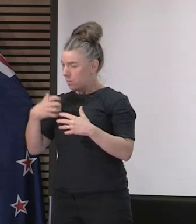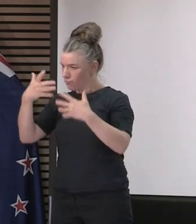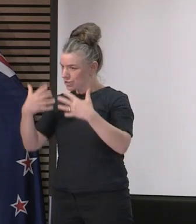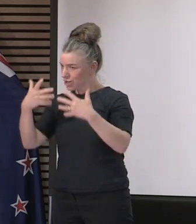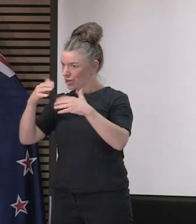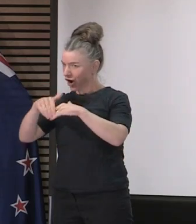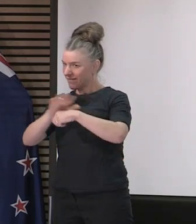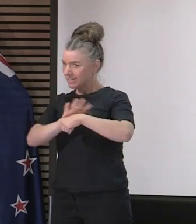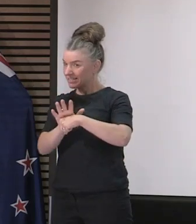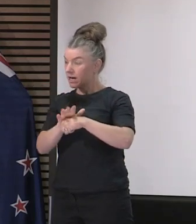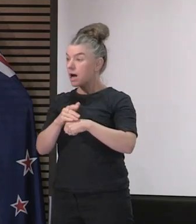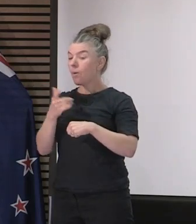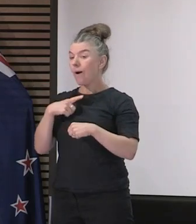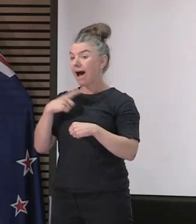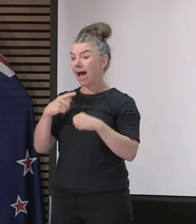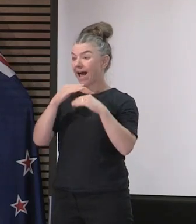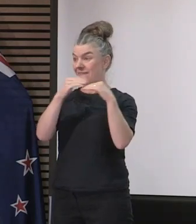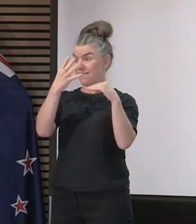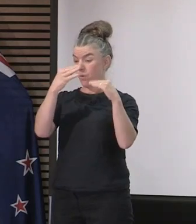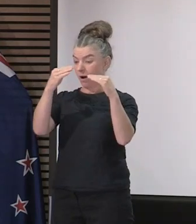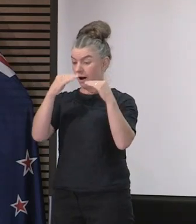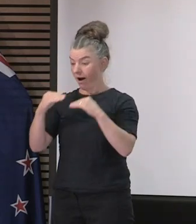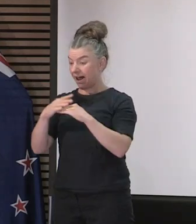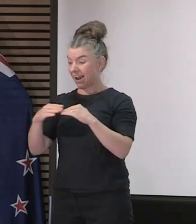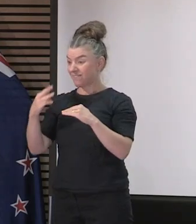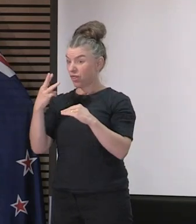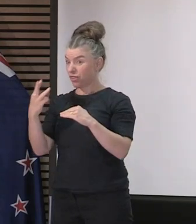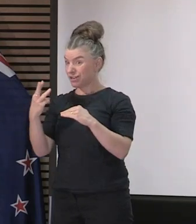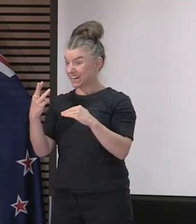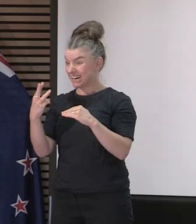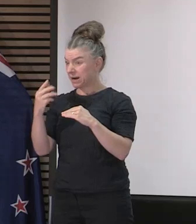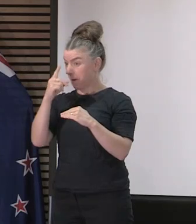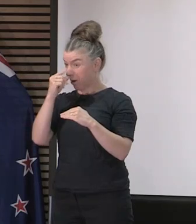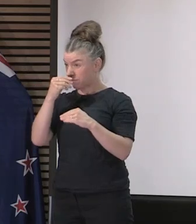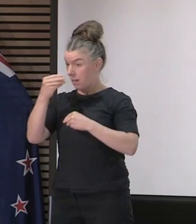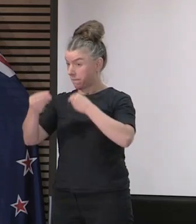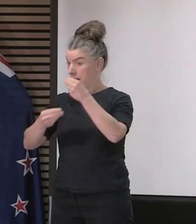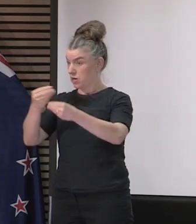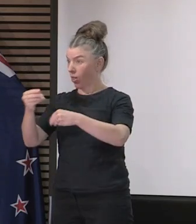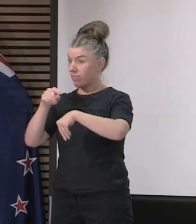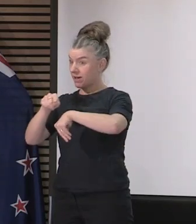say we will not know until later this week whether that loosening of the restrictions